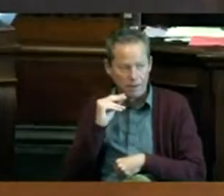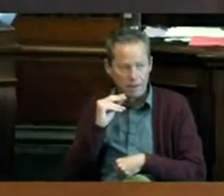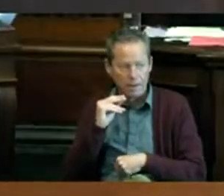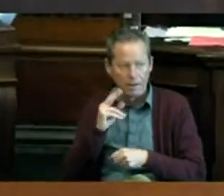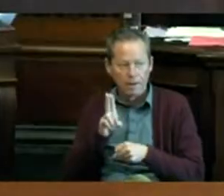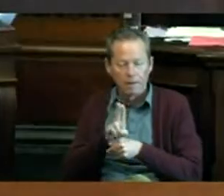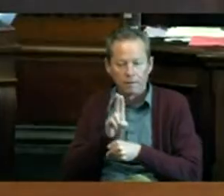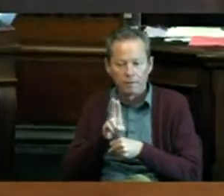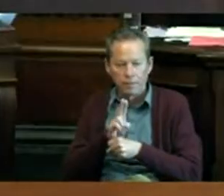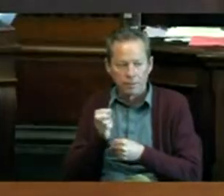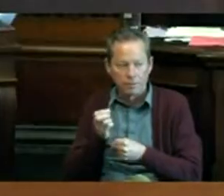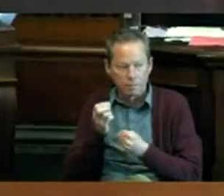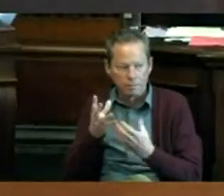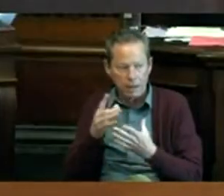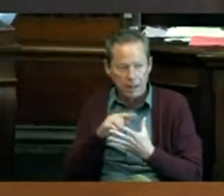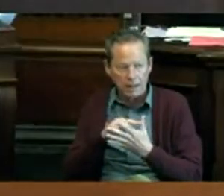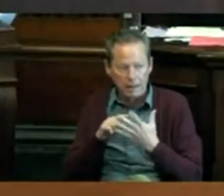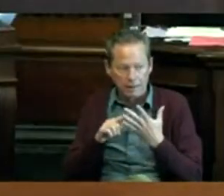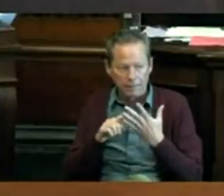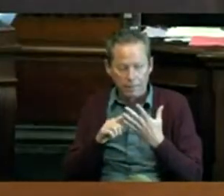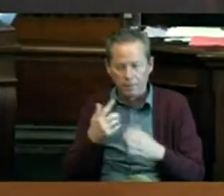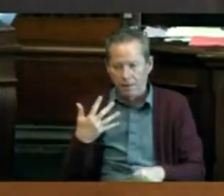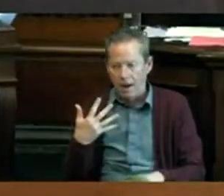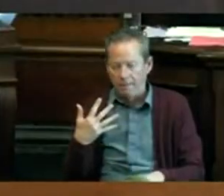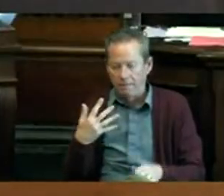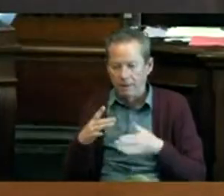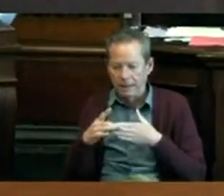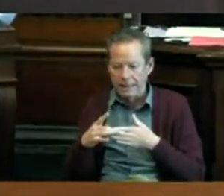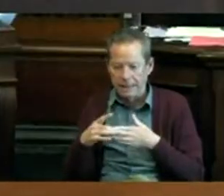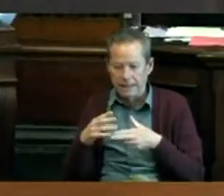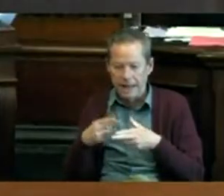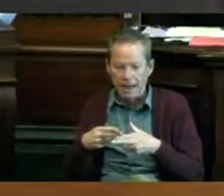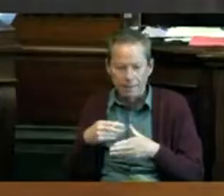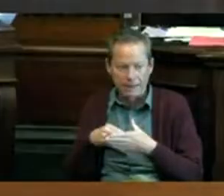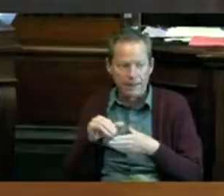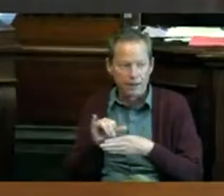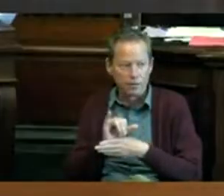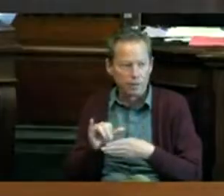been used before. And in my own